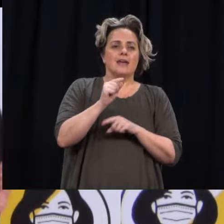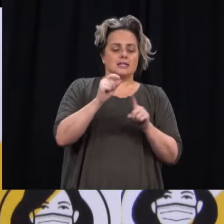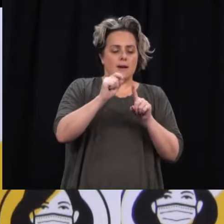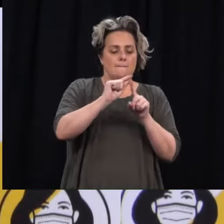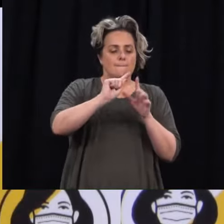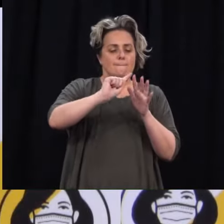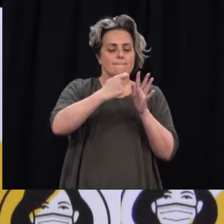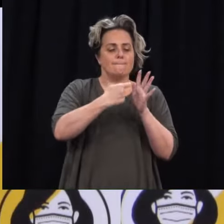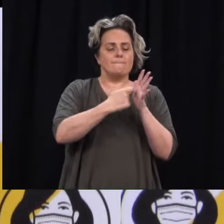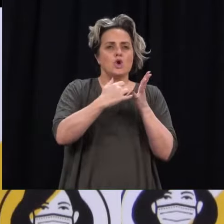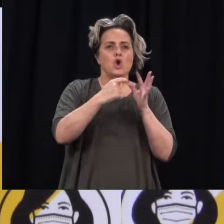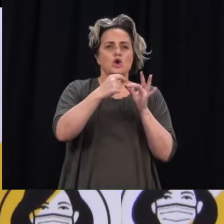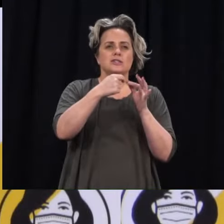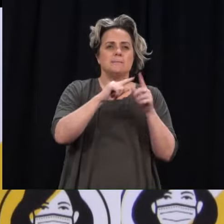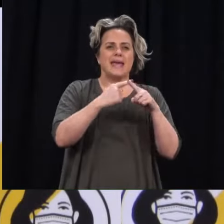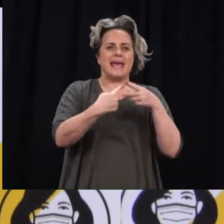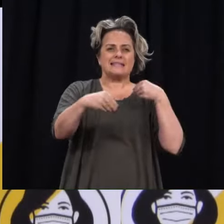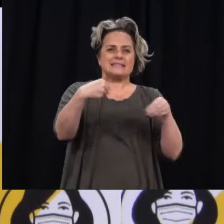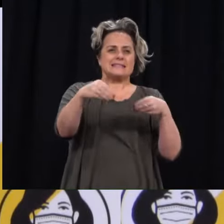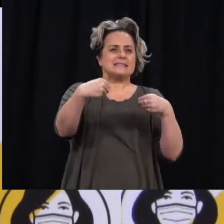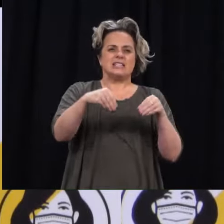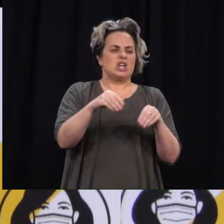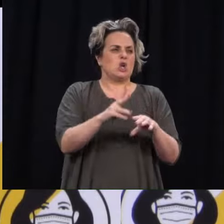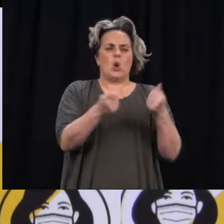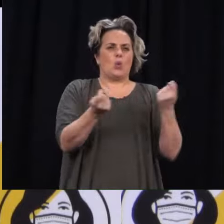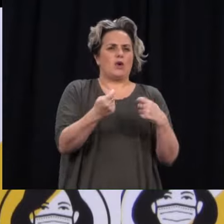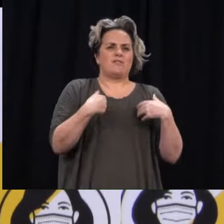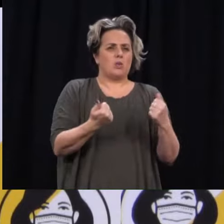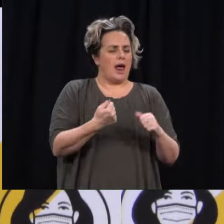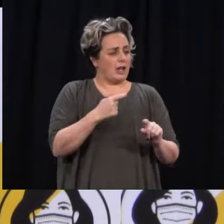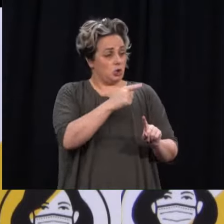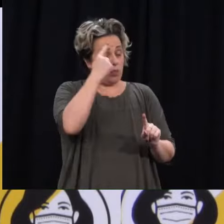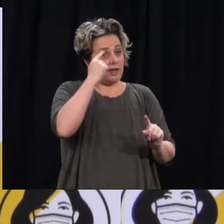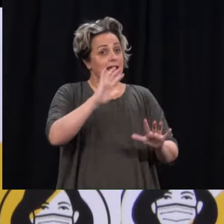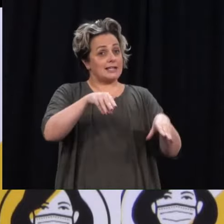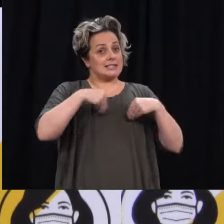centre in that building, how are experts like Michael